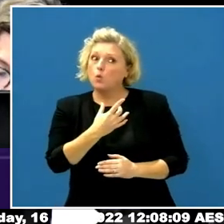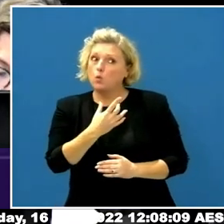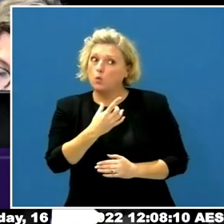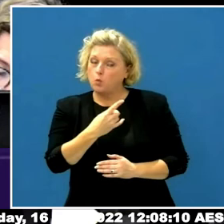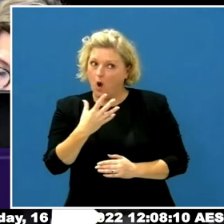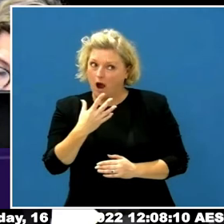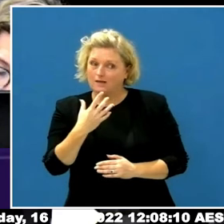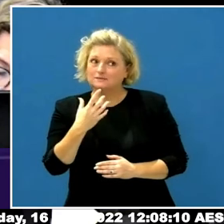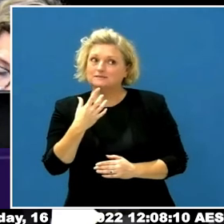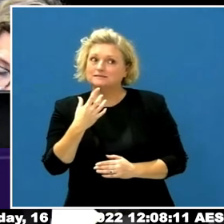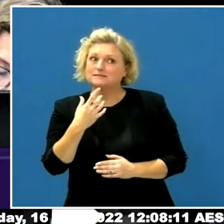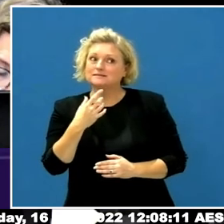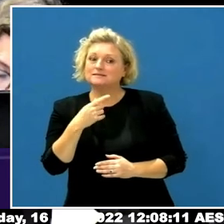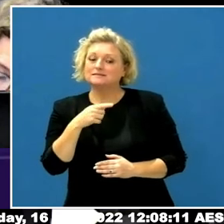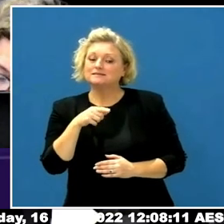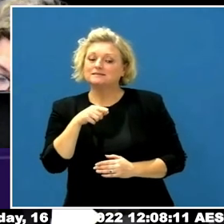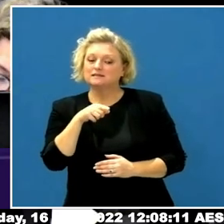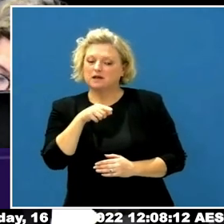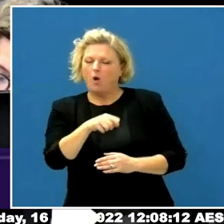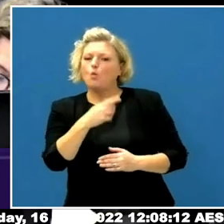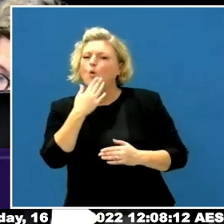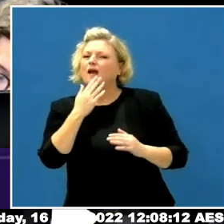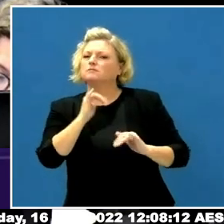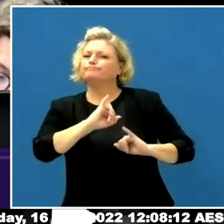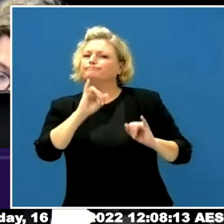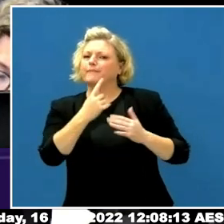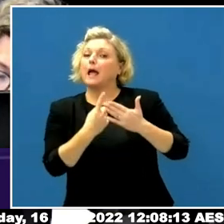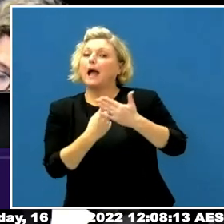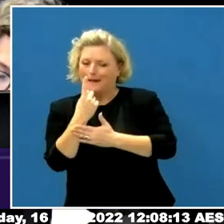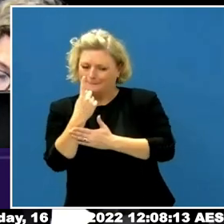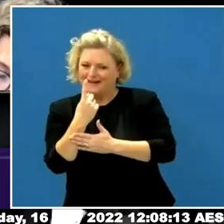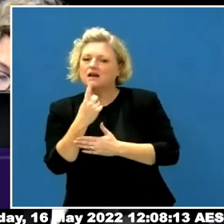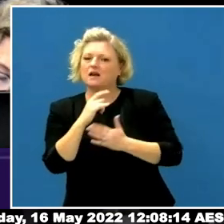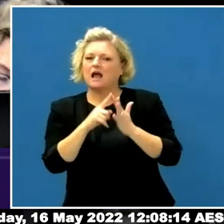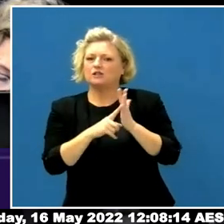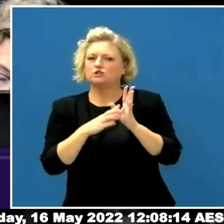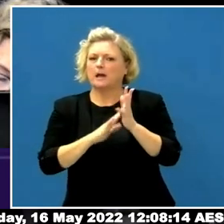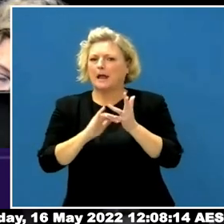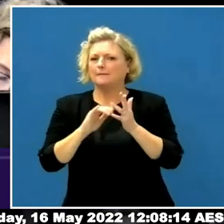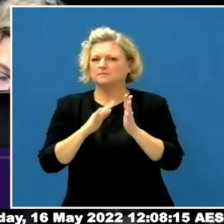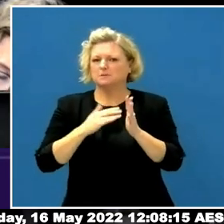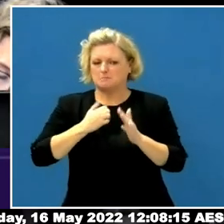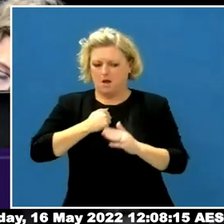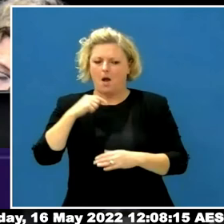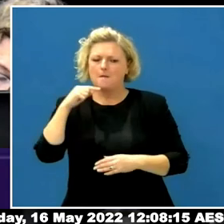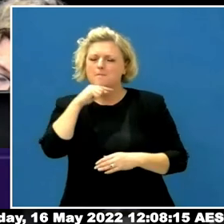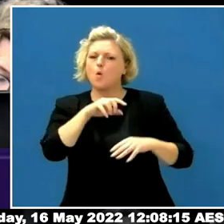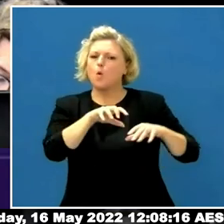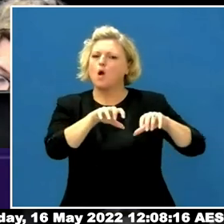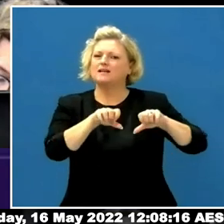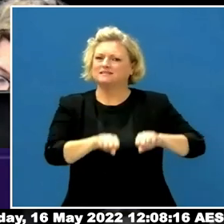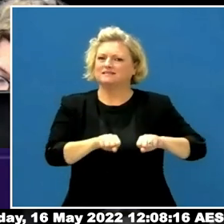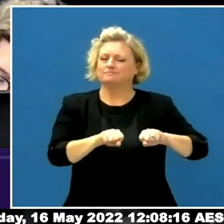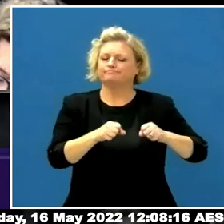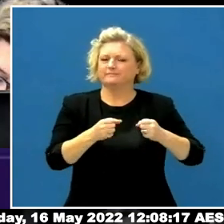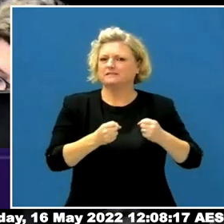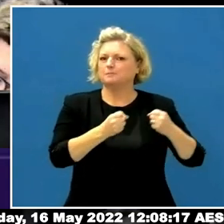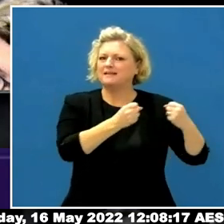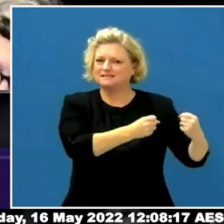suspended Jason. MR FOGARTY: Alright. And that's where it was informed of you that a worker had gone on workers compensation?